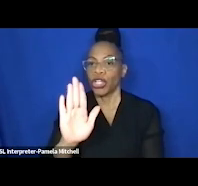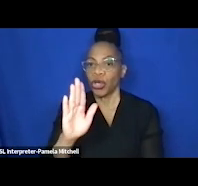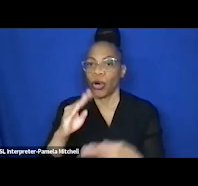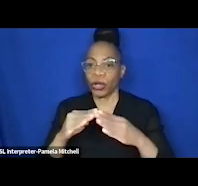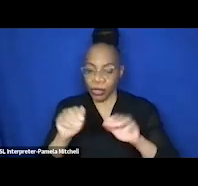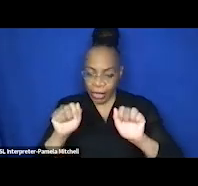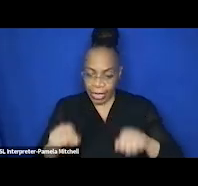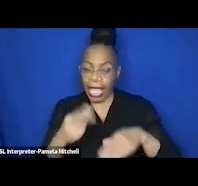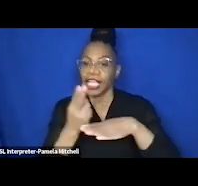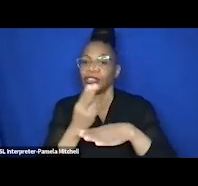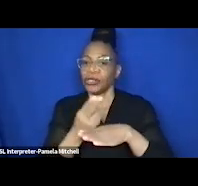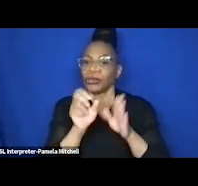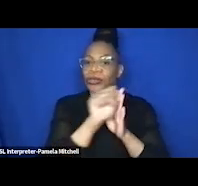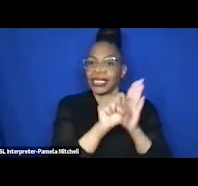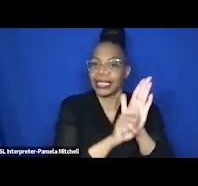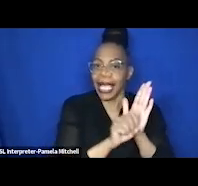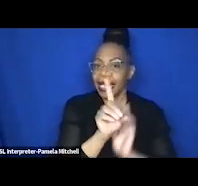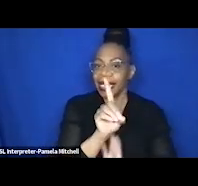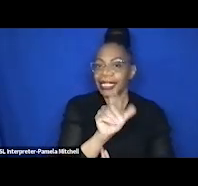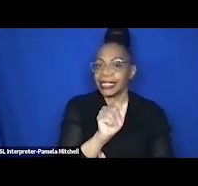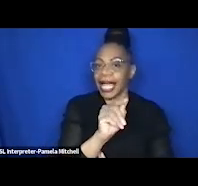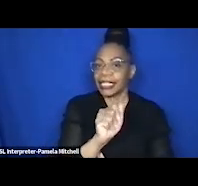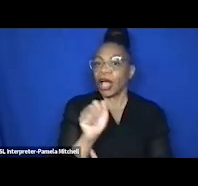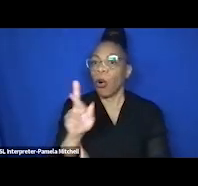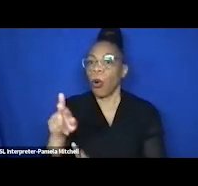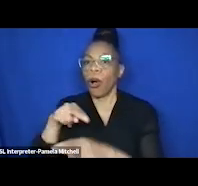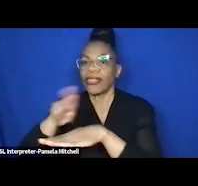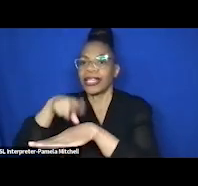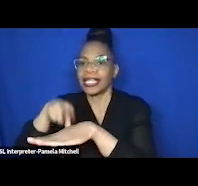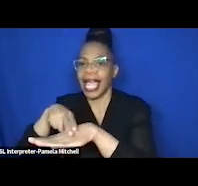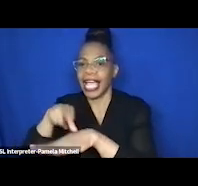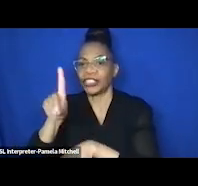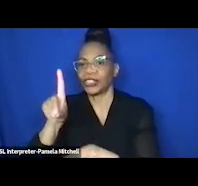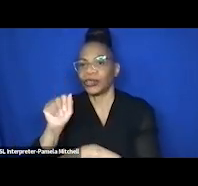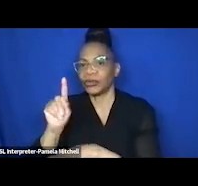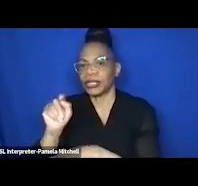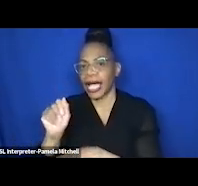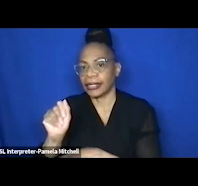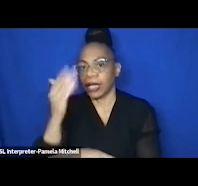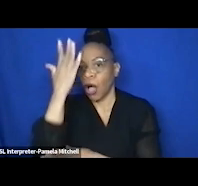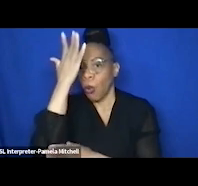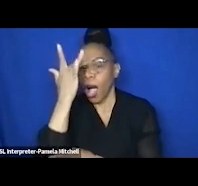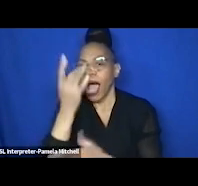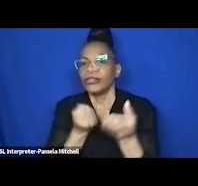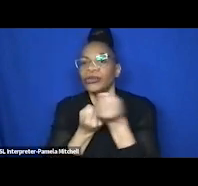or that could even be doing, using national data, really, just to support the conversation around SOAR